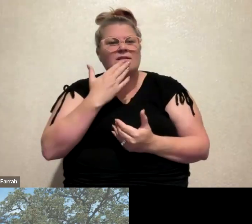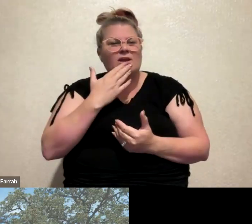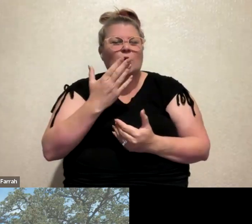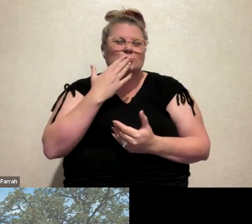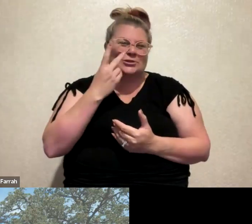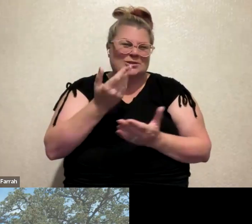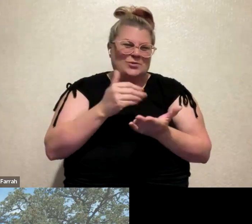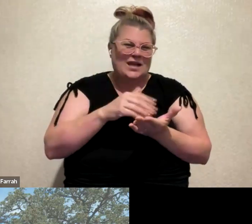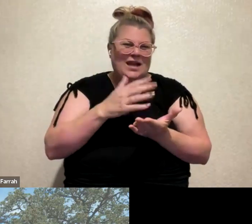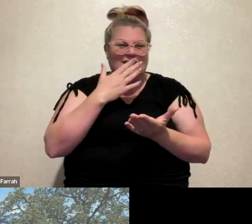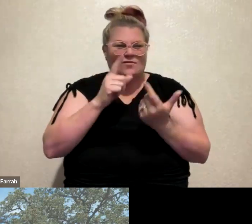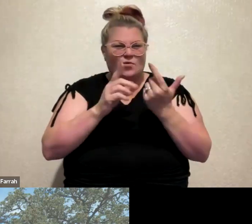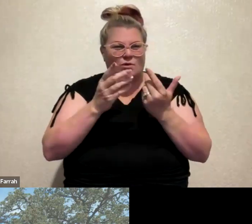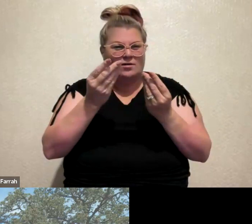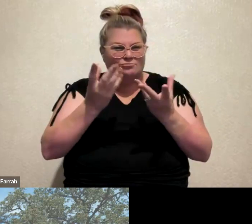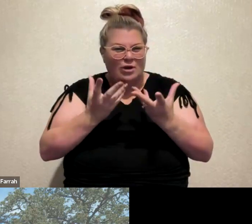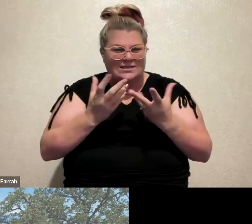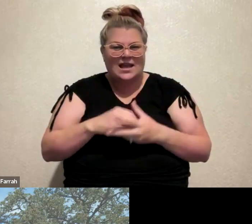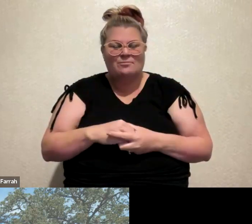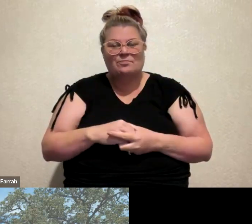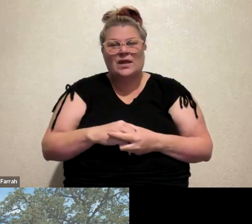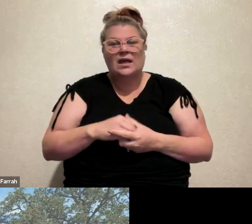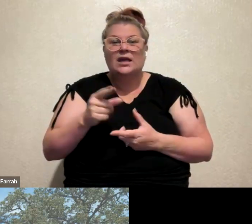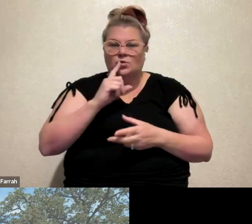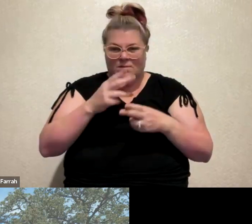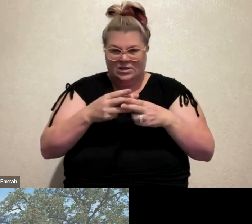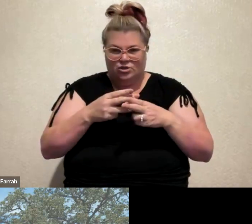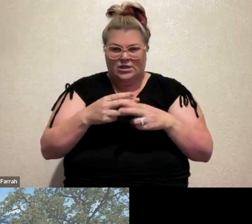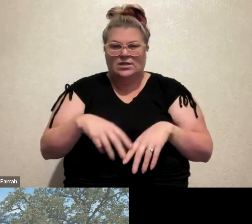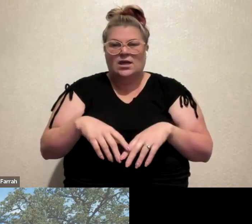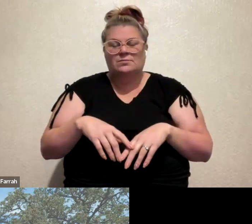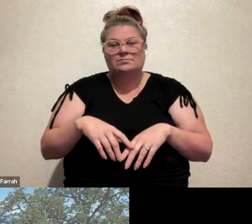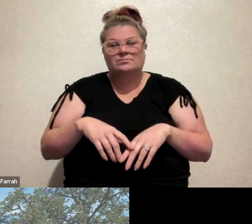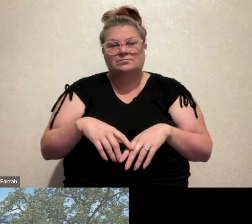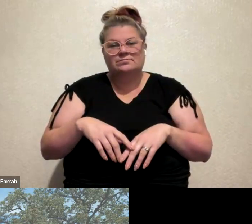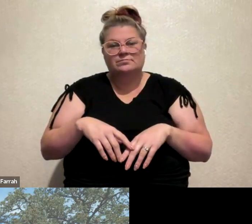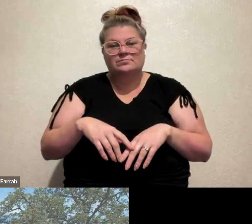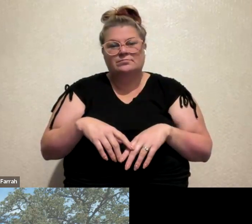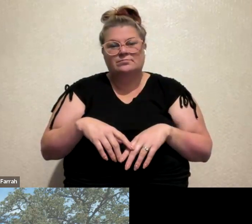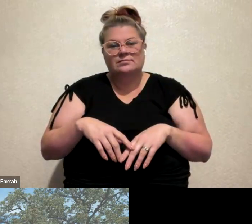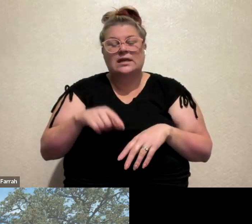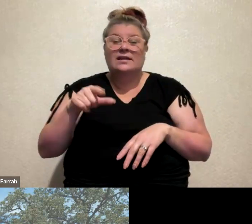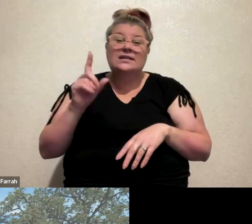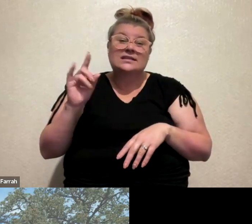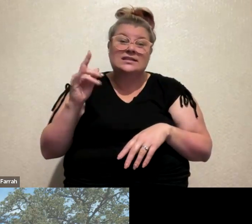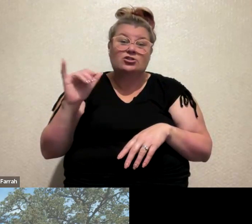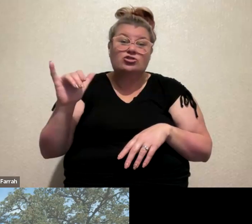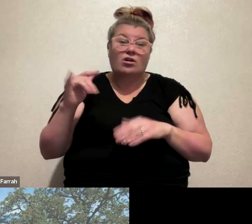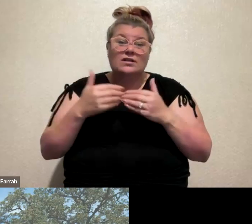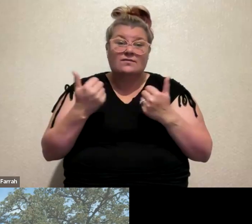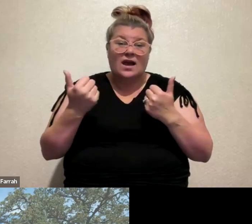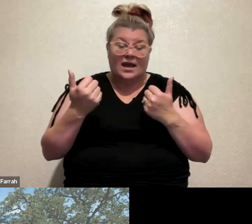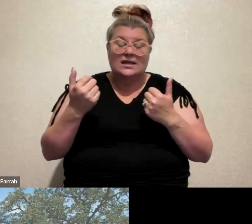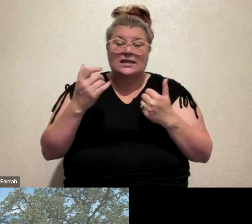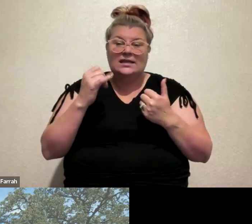for raising that. As you mentioned, this is the digital divide is a persistent and complex issue.